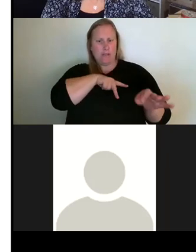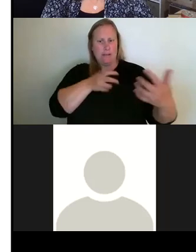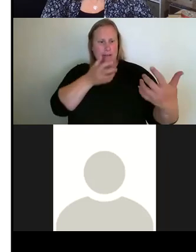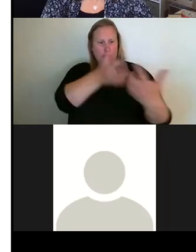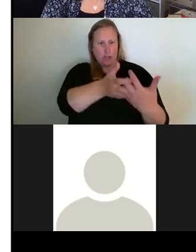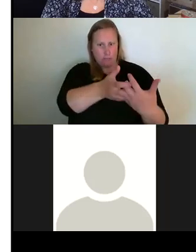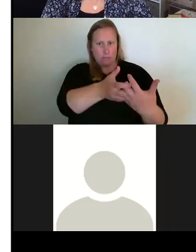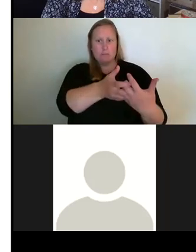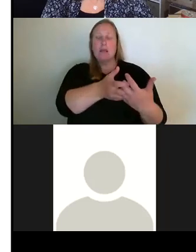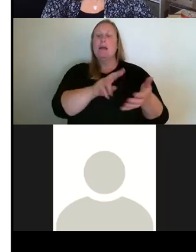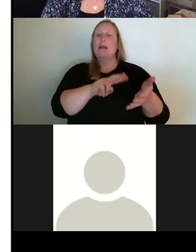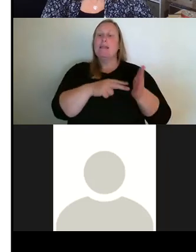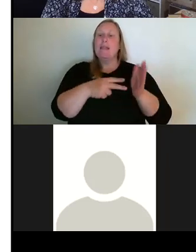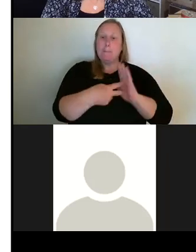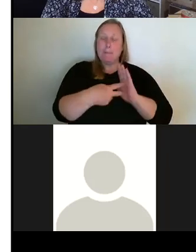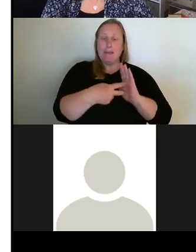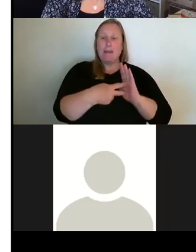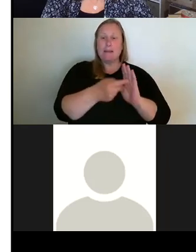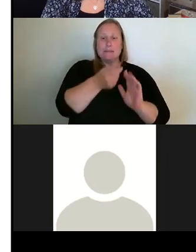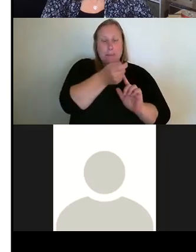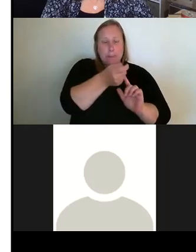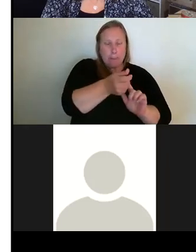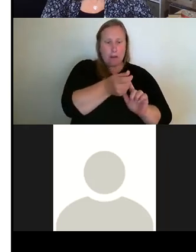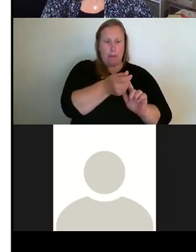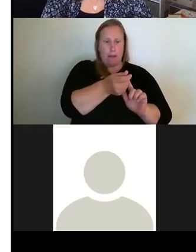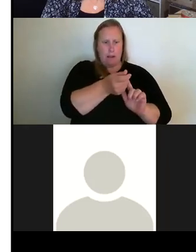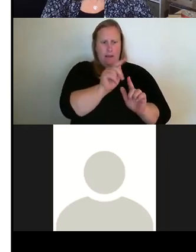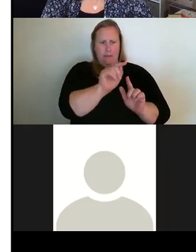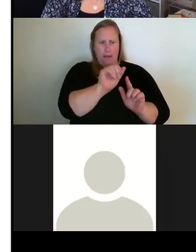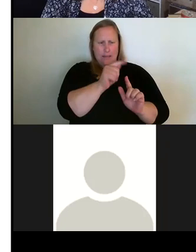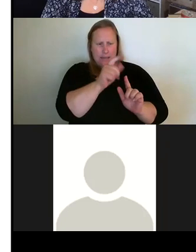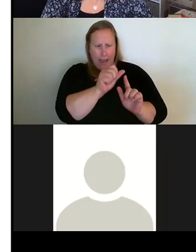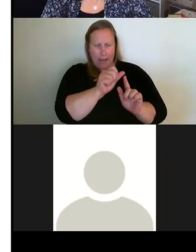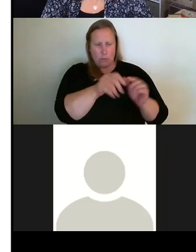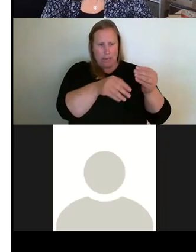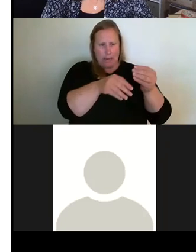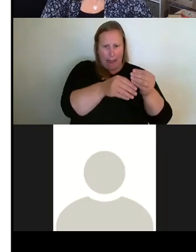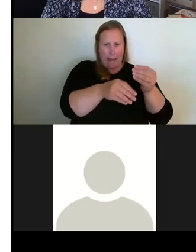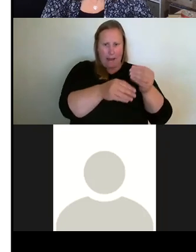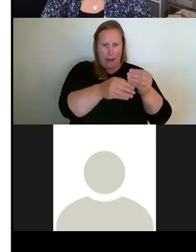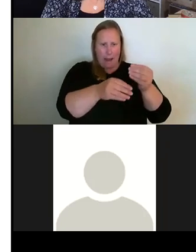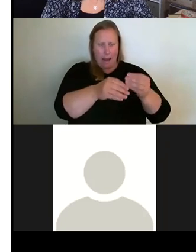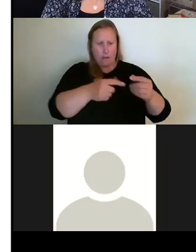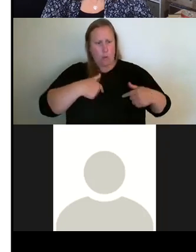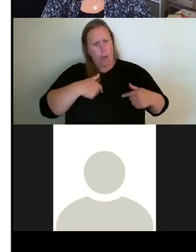tags could be added into digital content so I may have a preference of things displaying one way